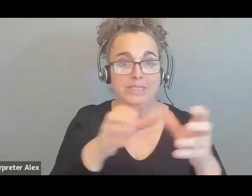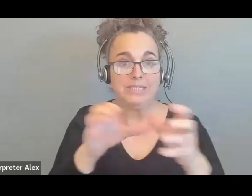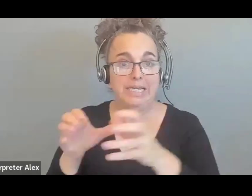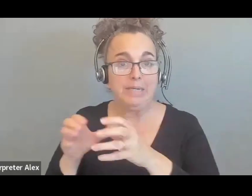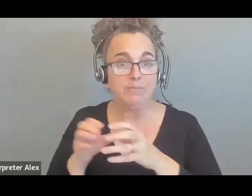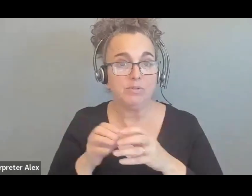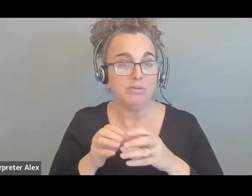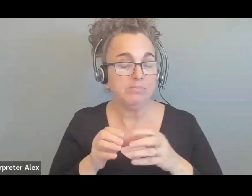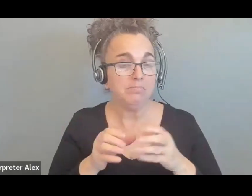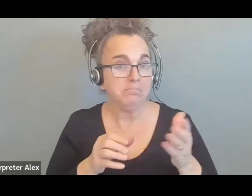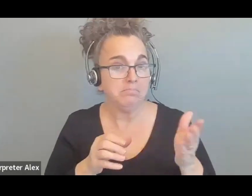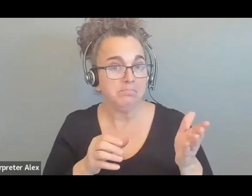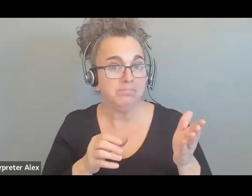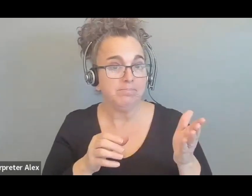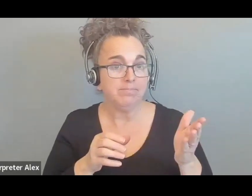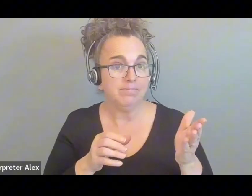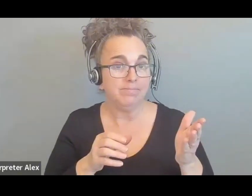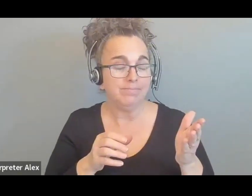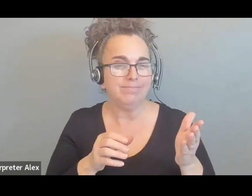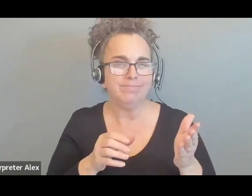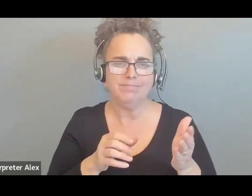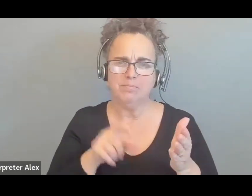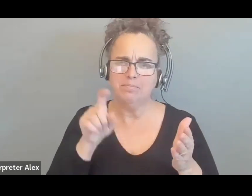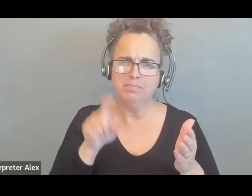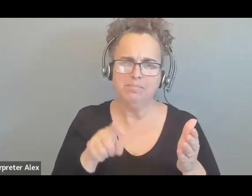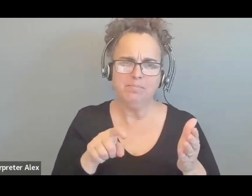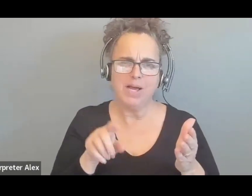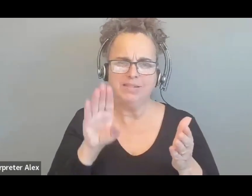there's the need to be in person with colleagues